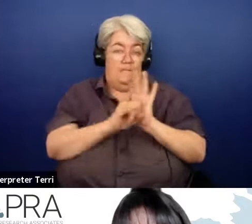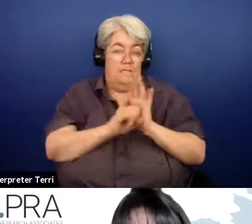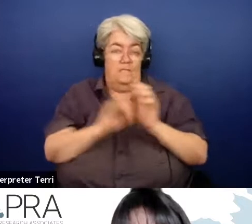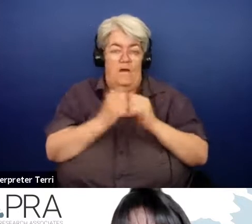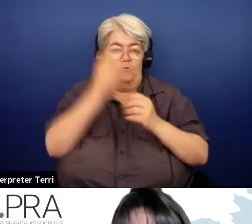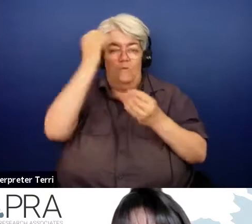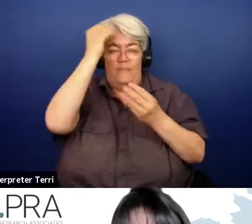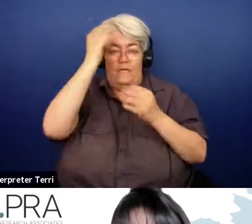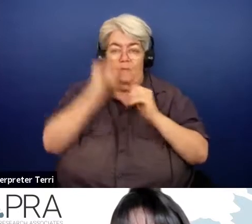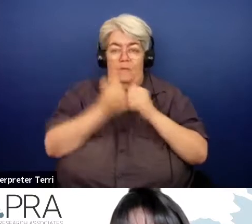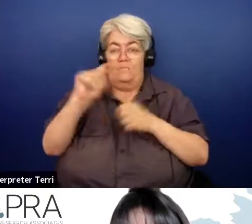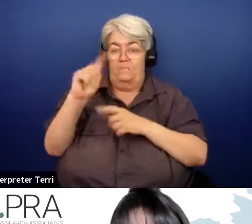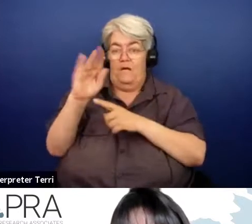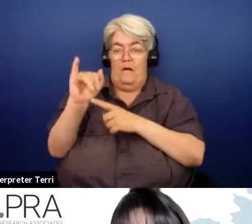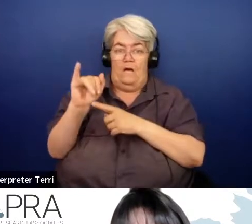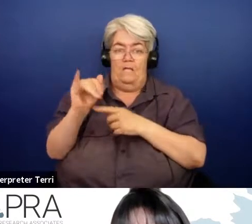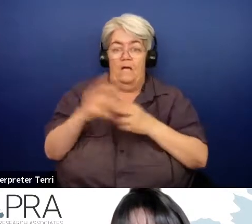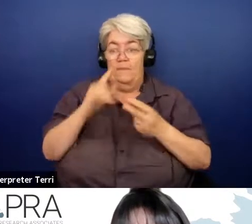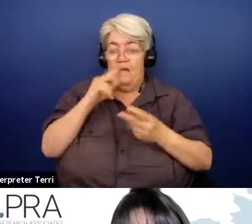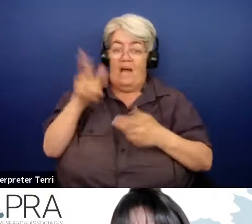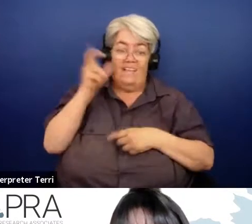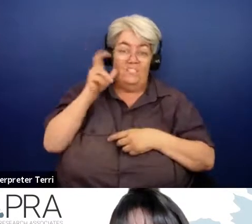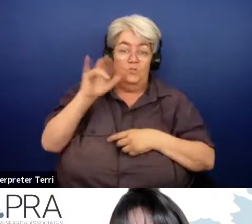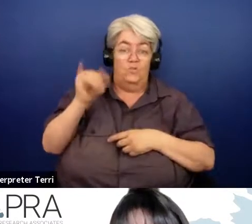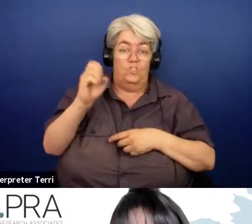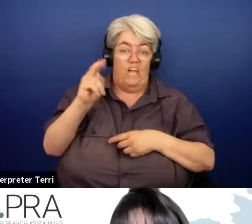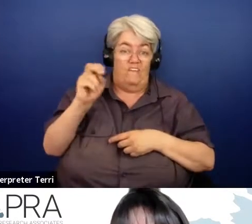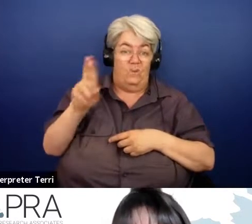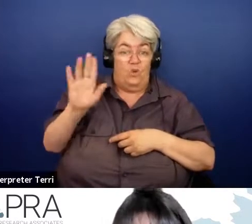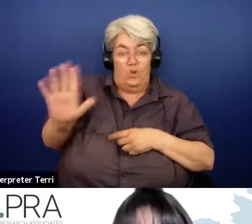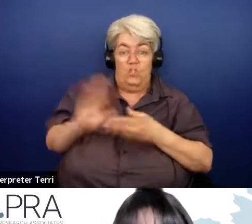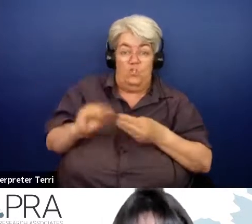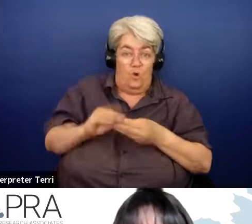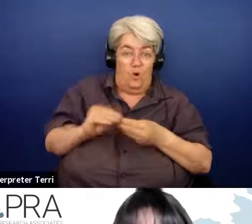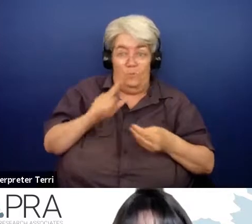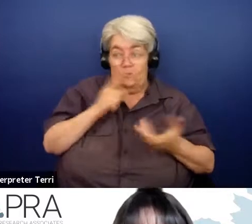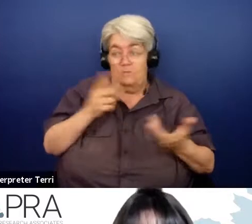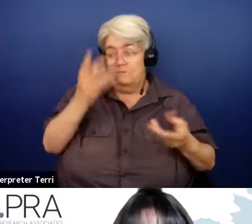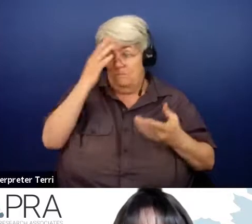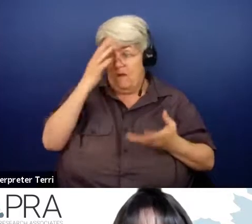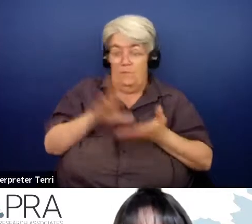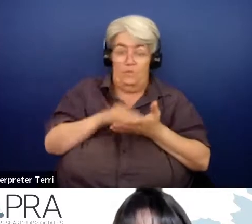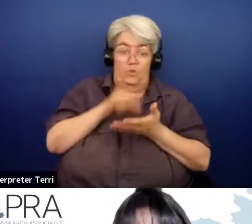traumatic brain injury. Just listening to Jennifer's story was informative. If I have